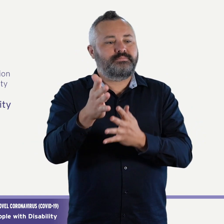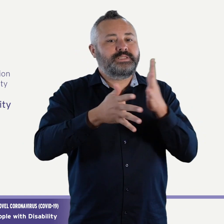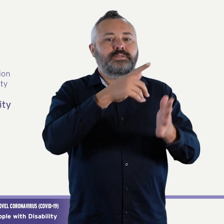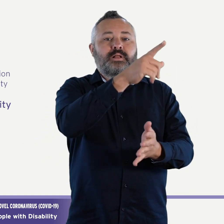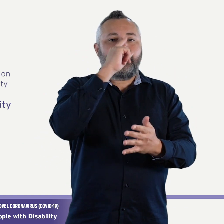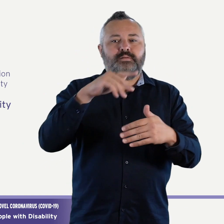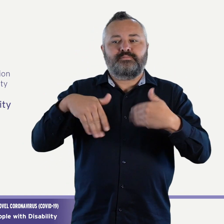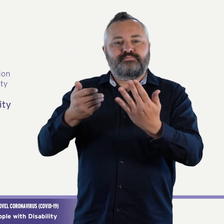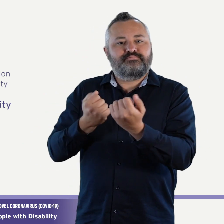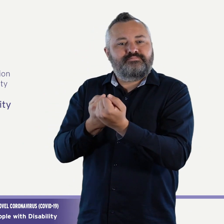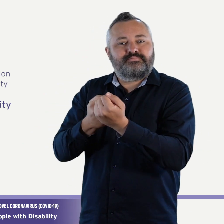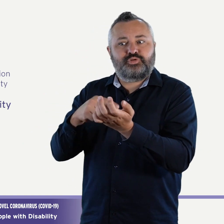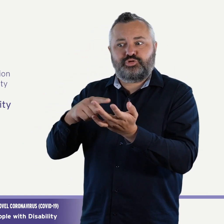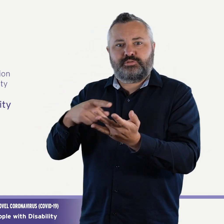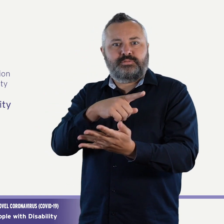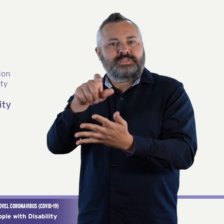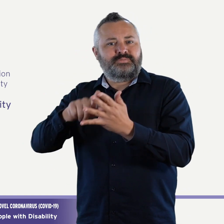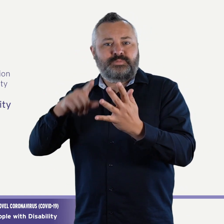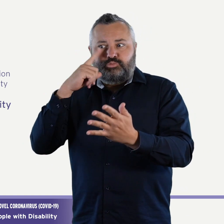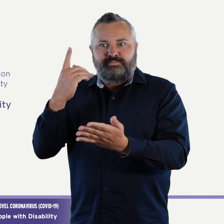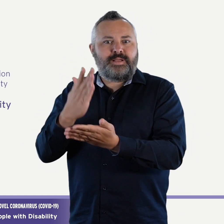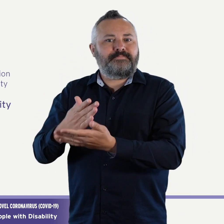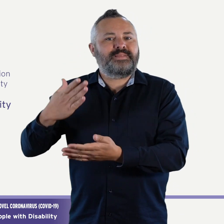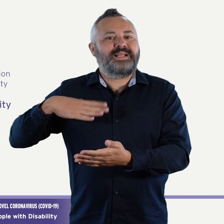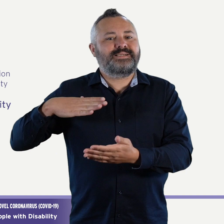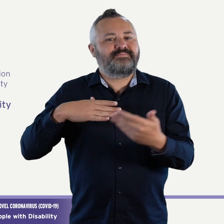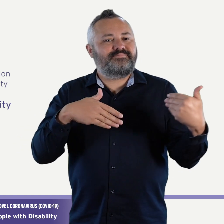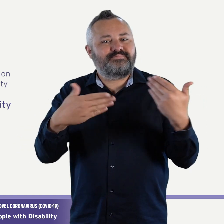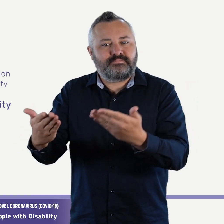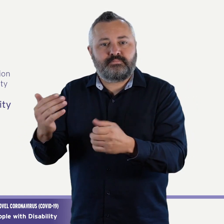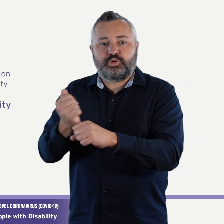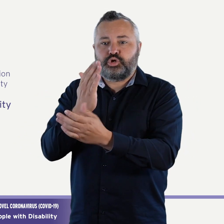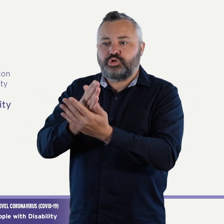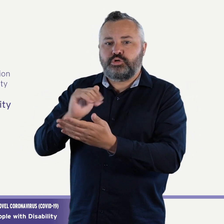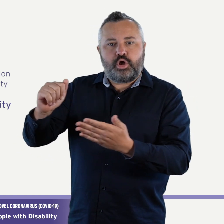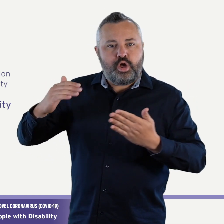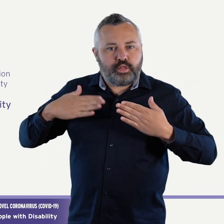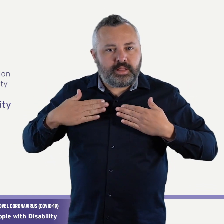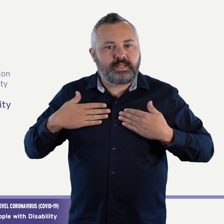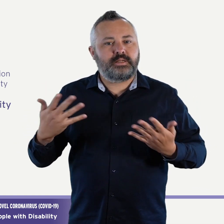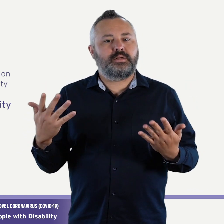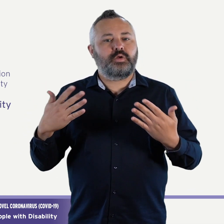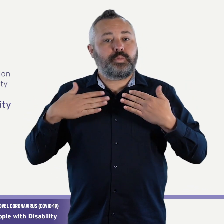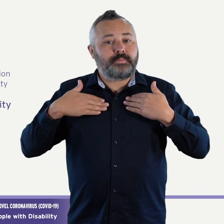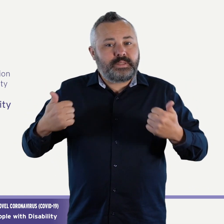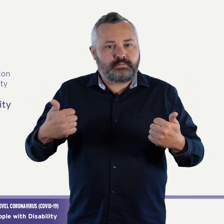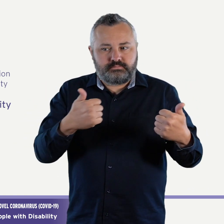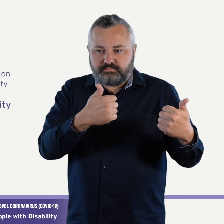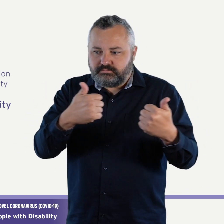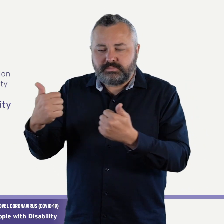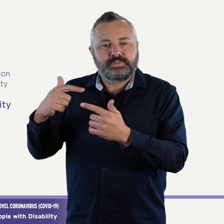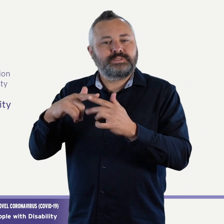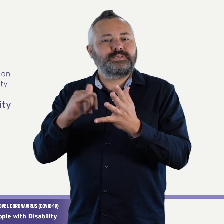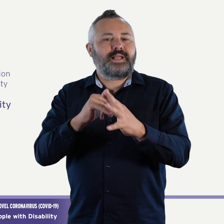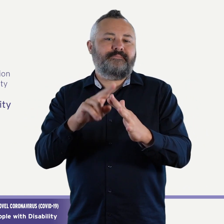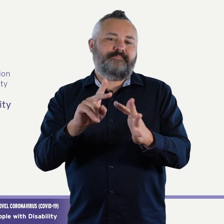critical supports to maintain the health, wellbeing and safety of people with disability.